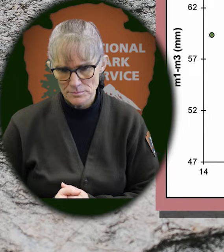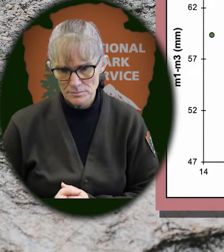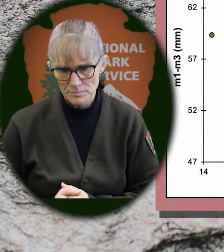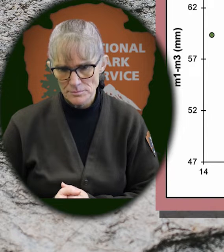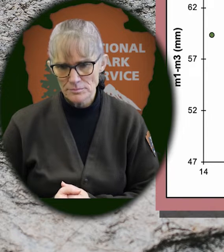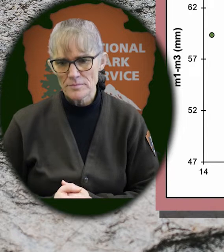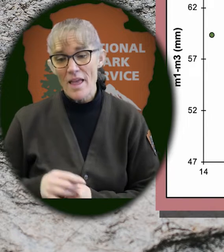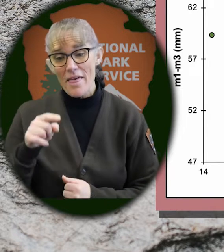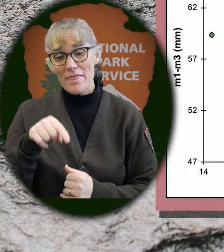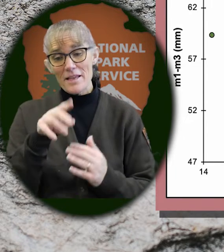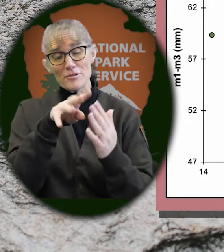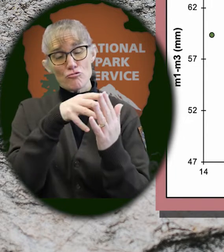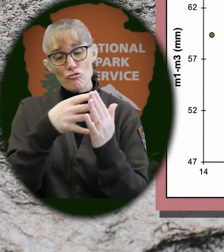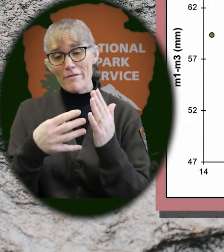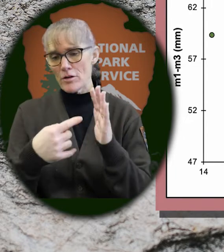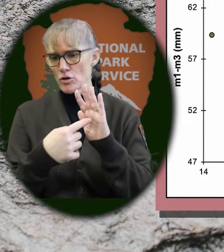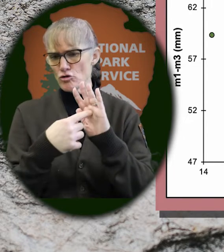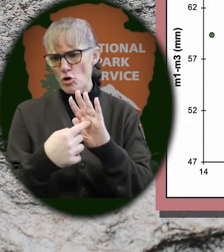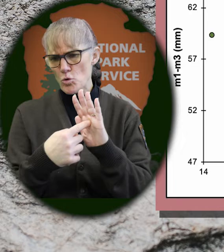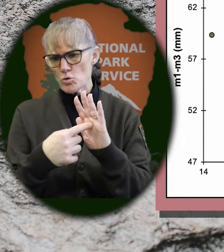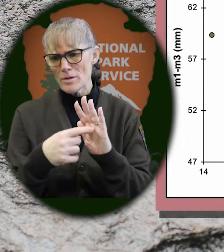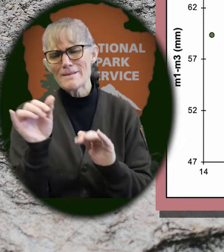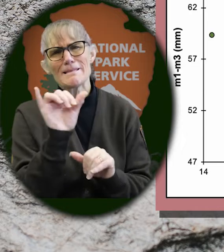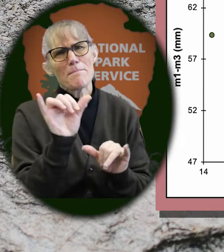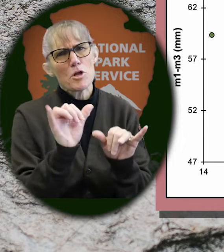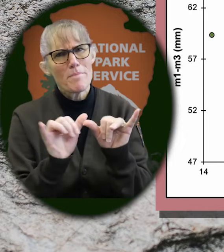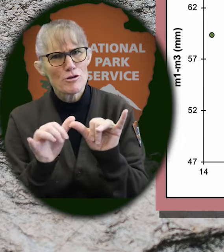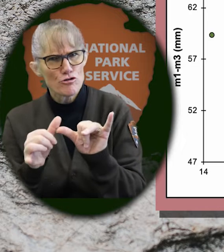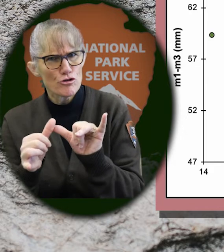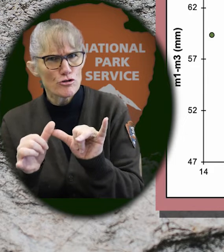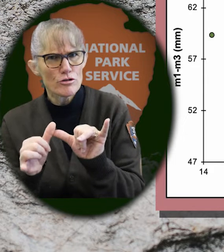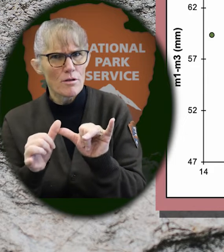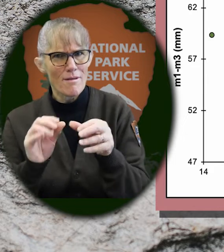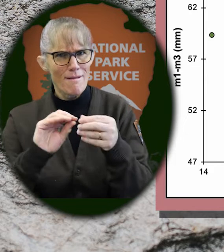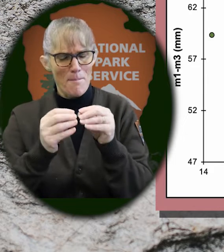And so, this plot is showing uh similar measurements plotted together.